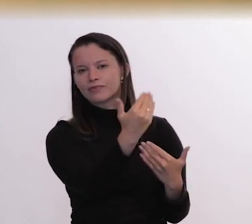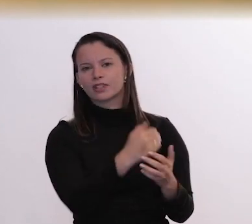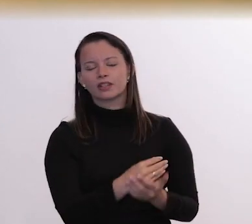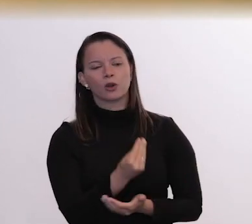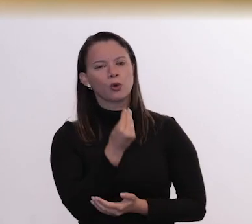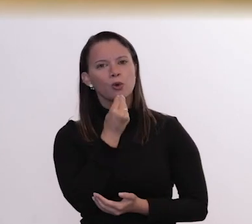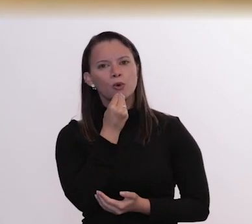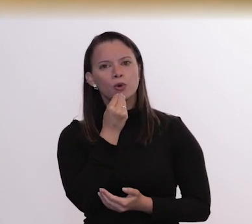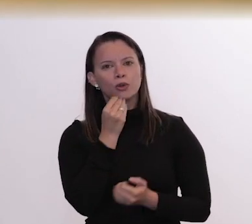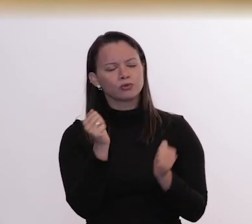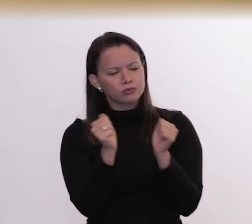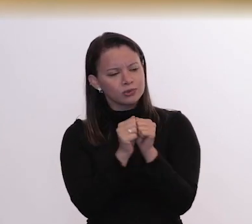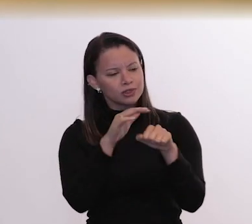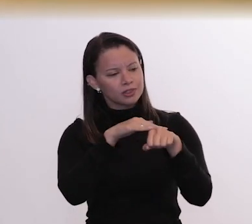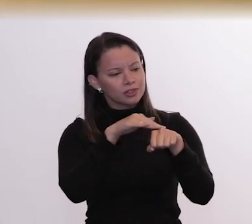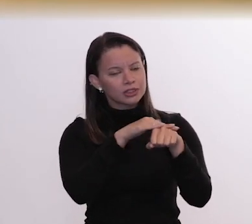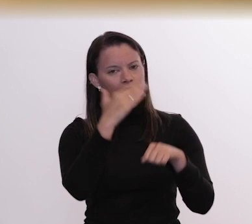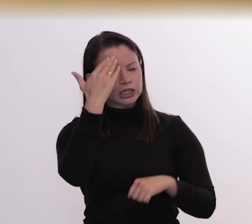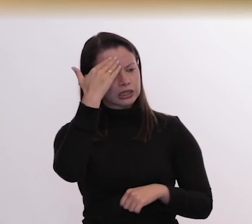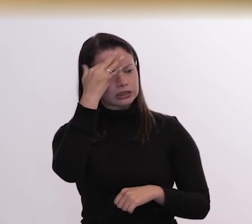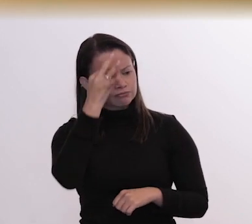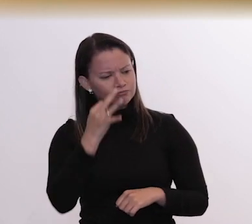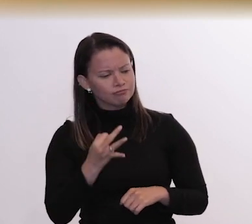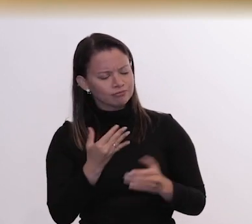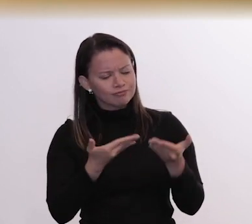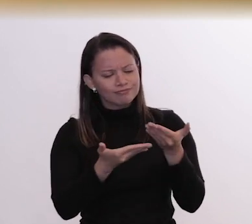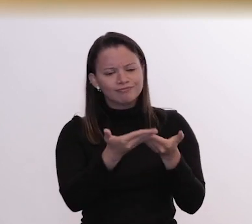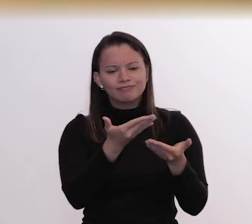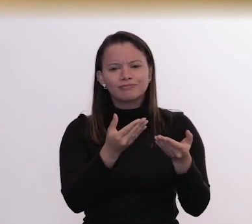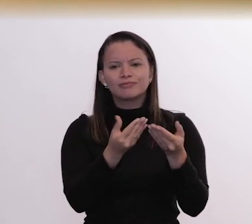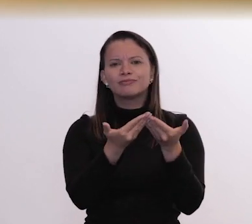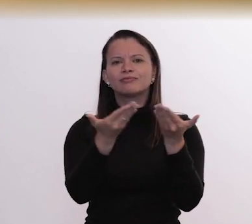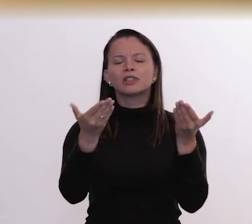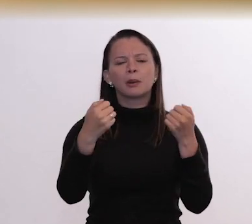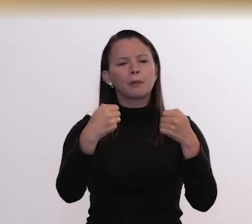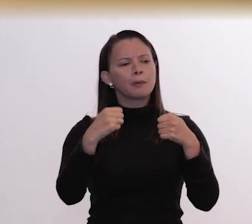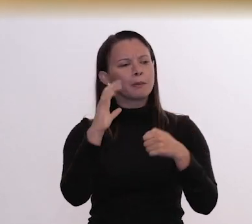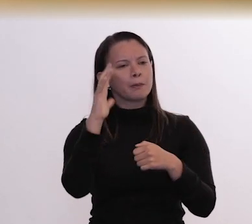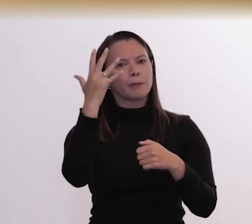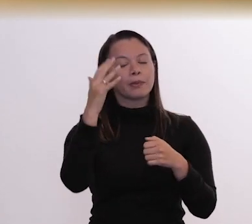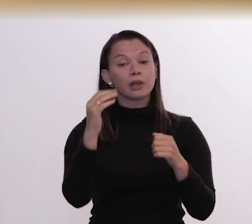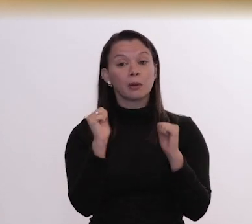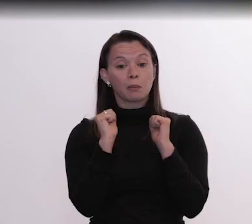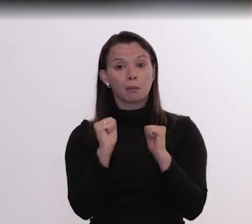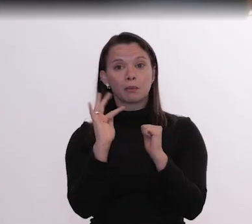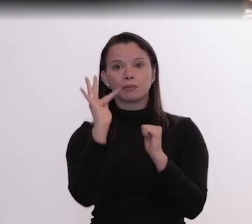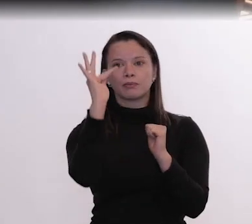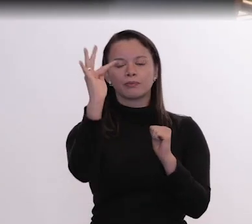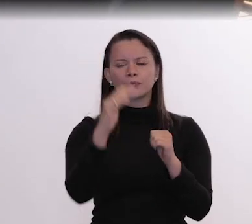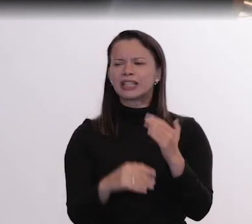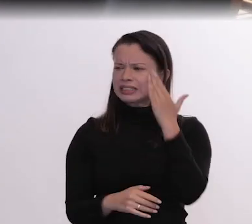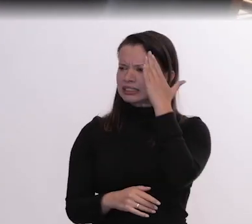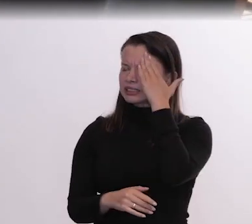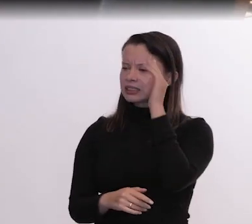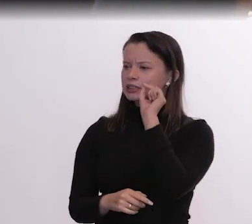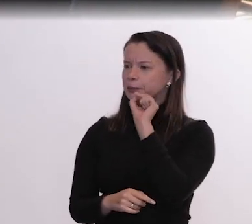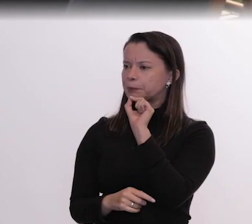to talk and understand better how all these things are happening and how they can happen. Do you know what? We ...